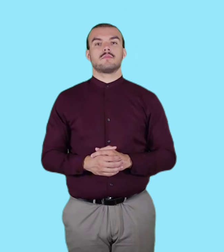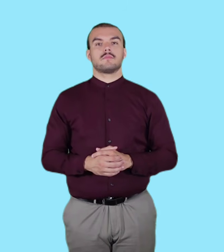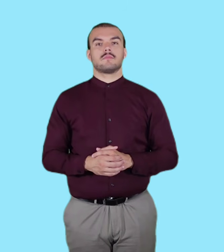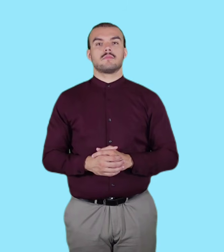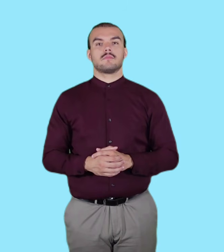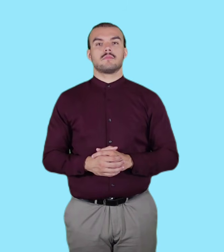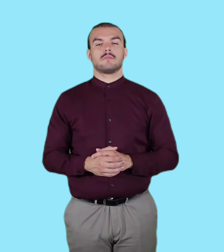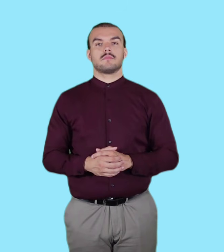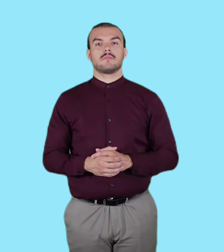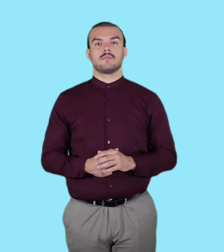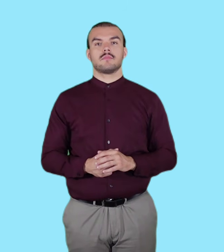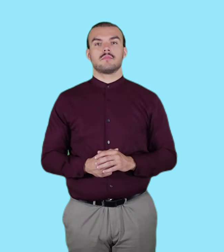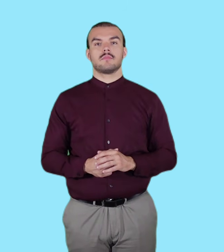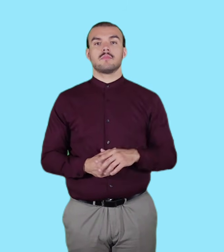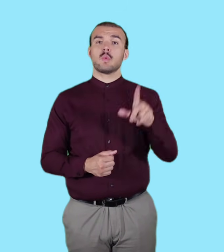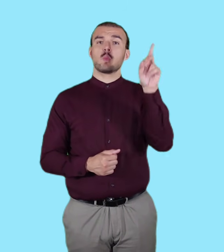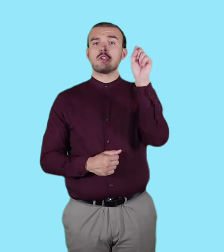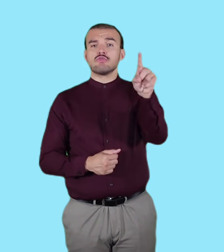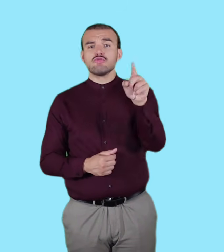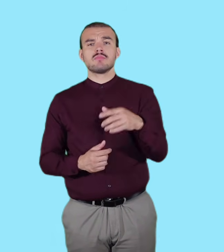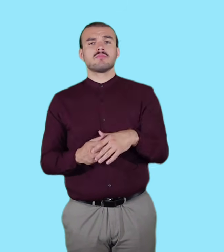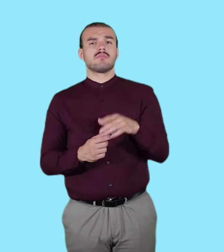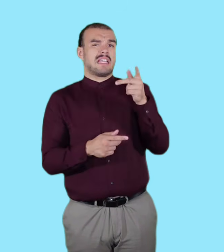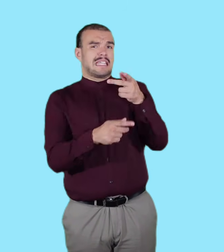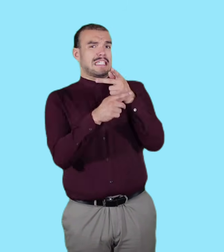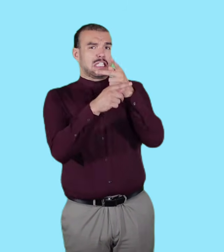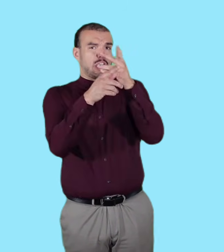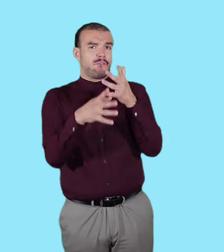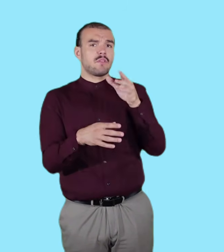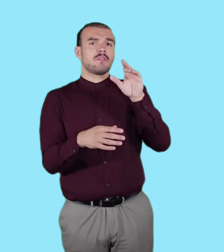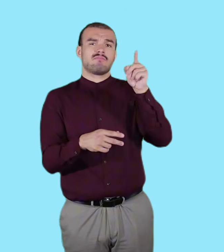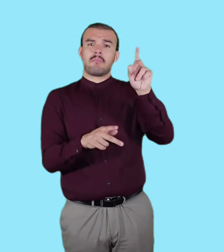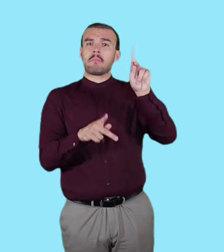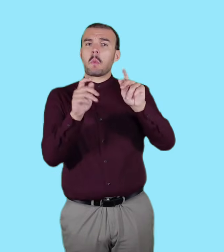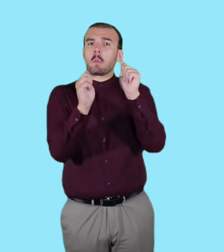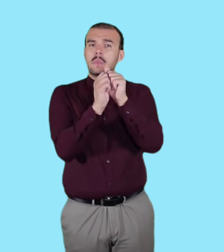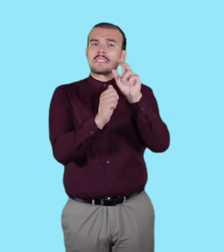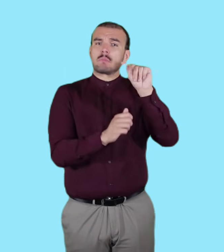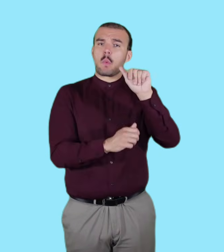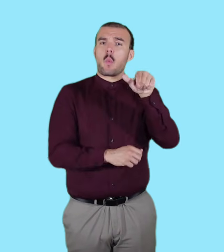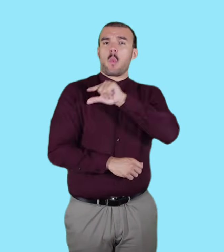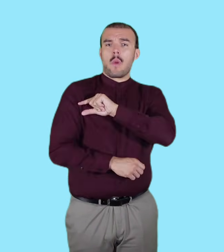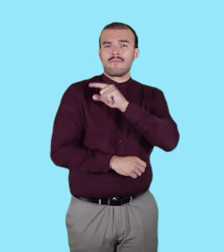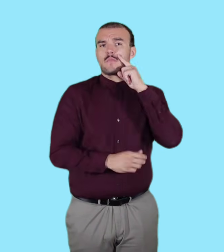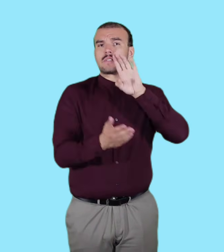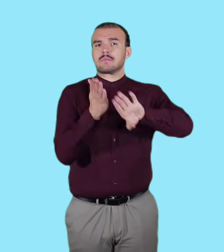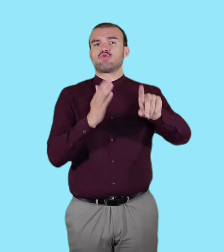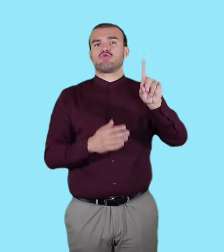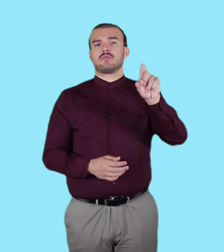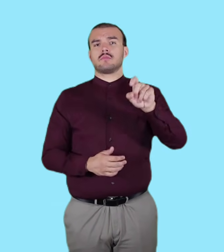Question 13: Will caregivers of people with disabilities qualify for an exemption?